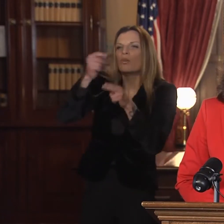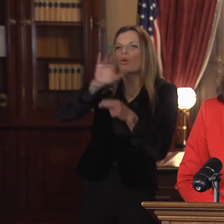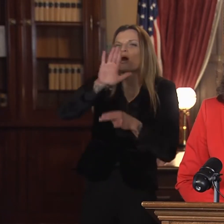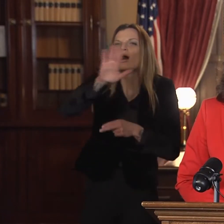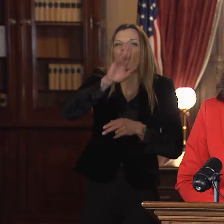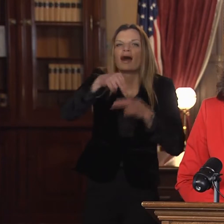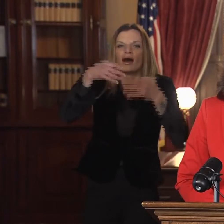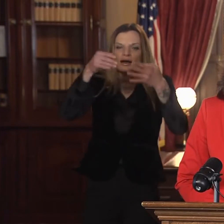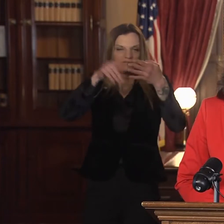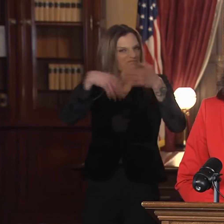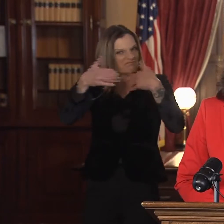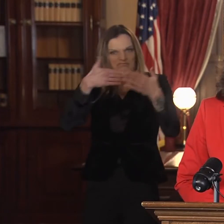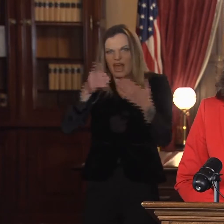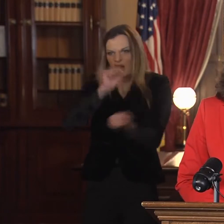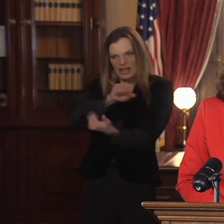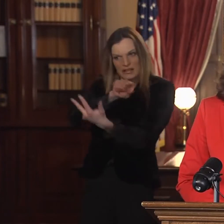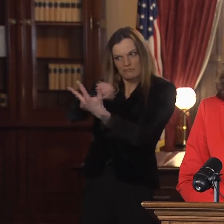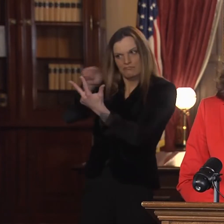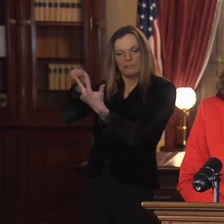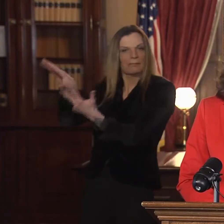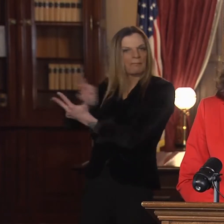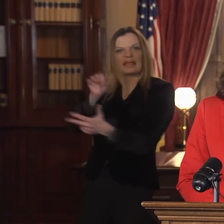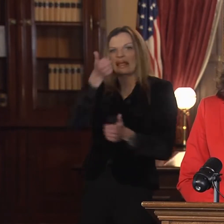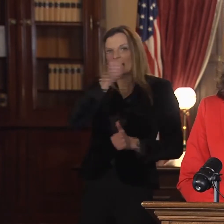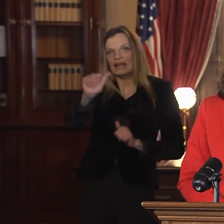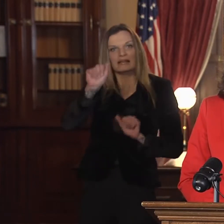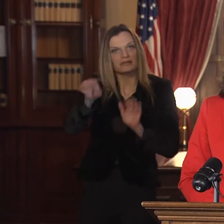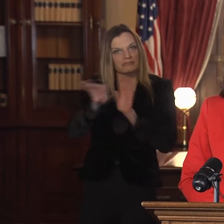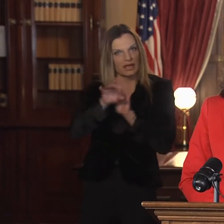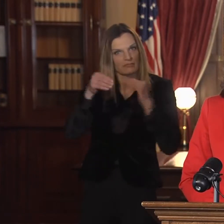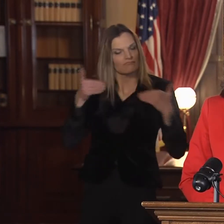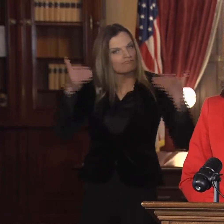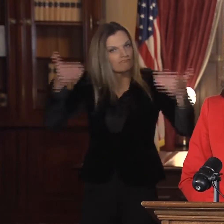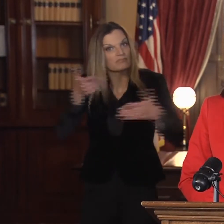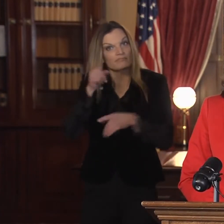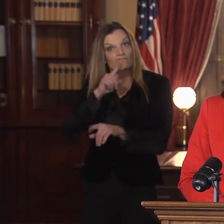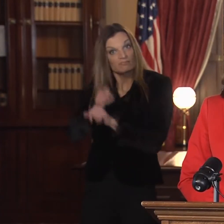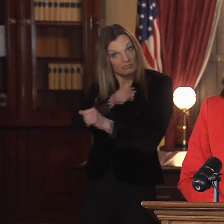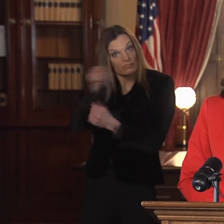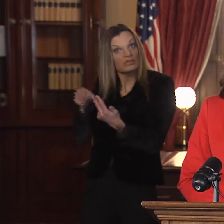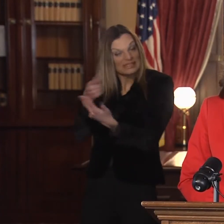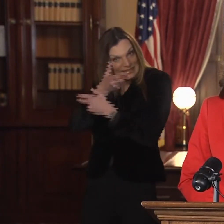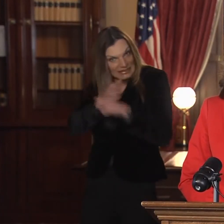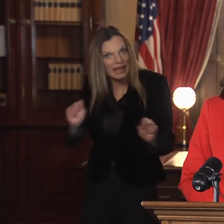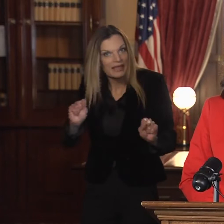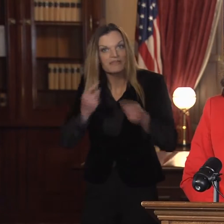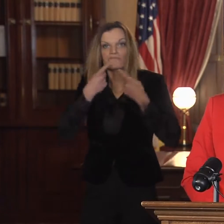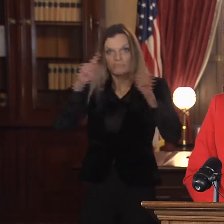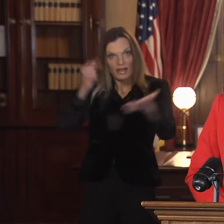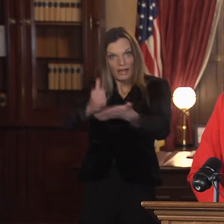DOESN'T MATTER WHICH, THE PFIZER OR MODERNA OR MAY BE OTHERS THAT WILL COME ONLINE.